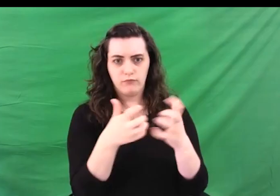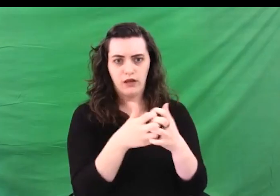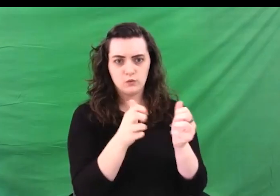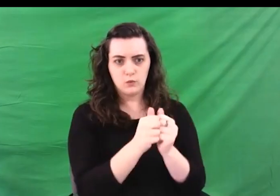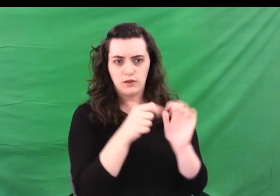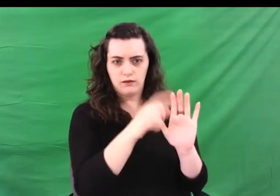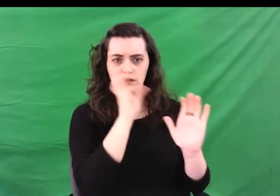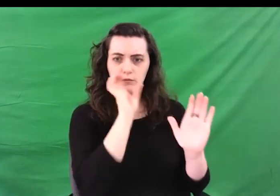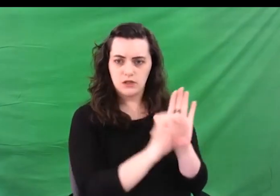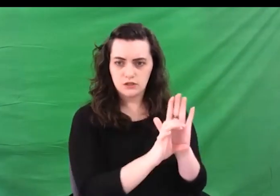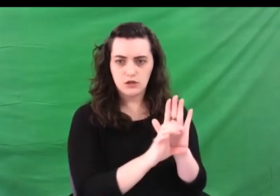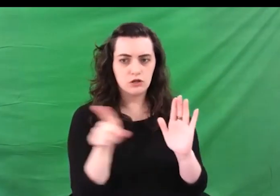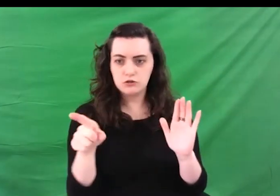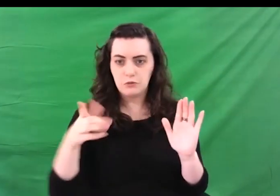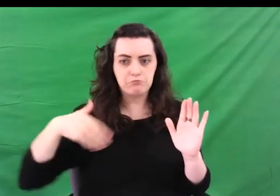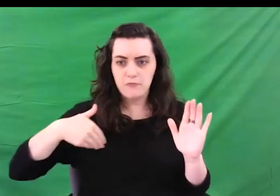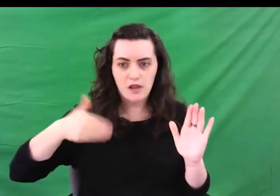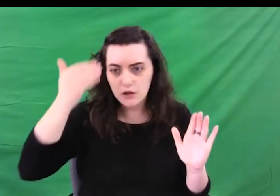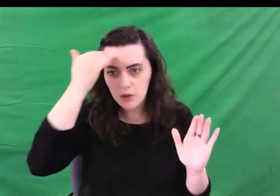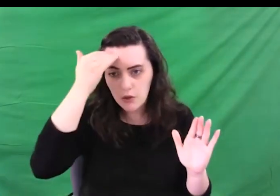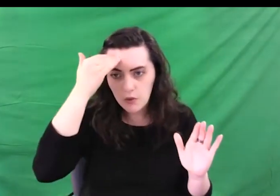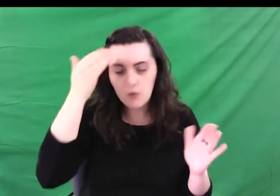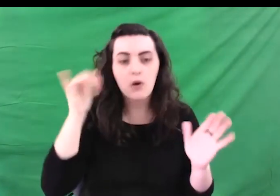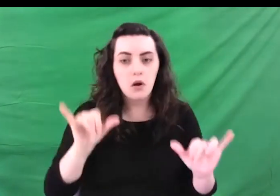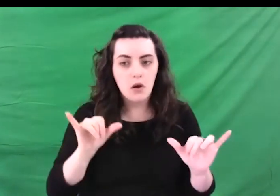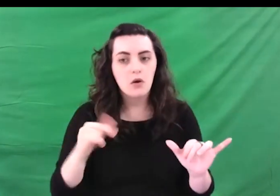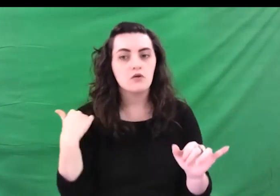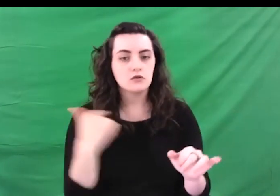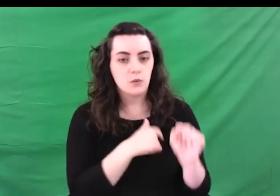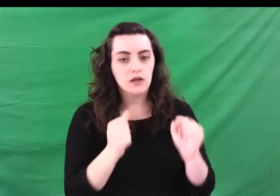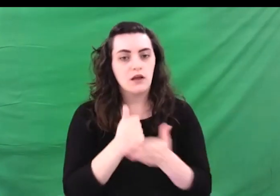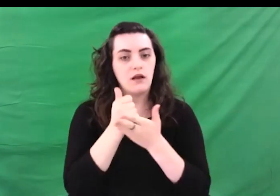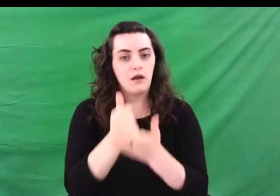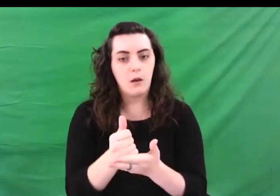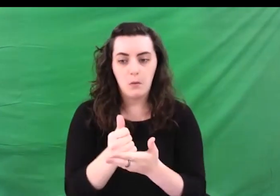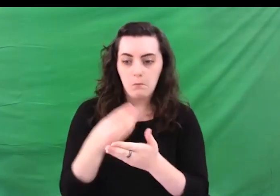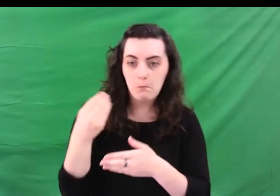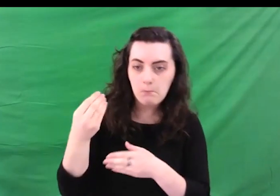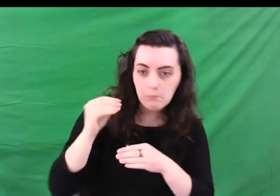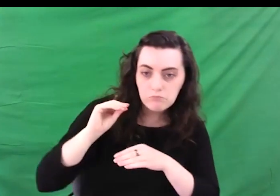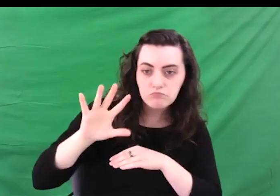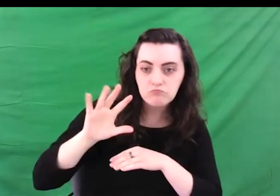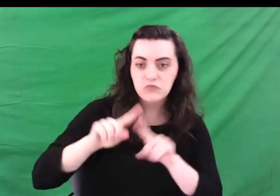And so we're able to strengthen her vocabulary skills in this activity as well.